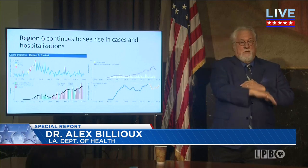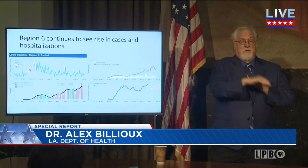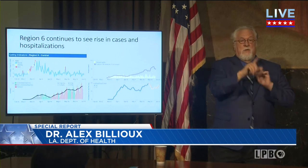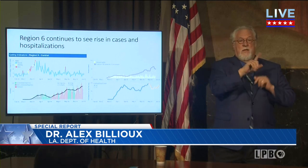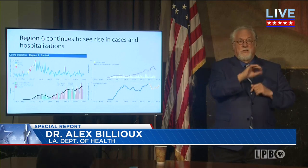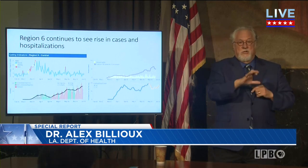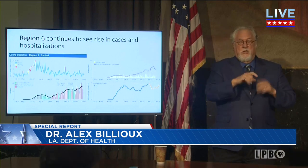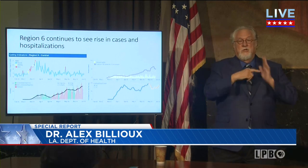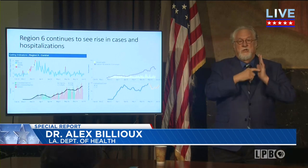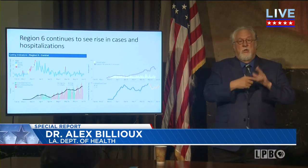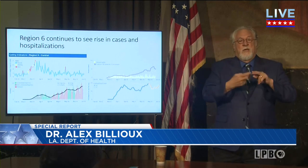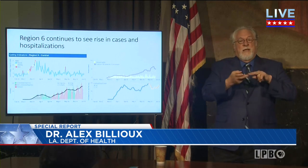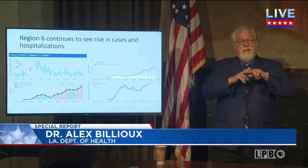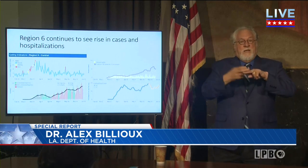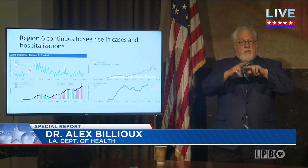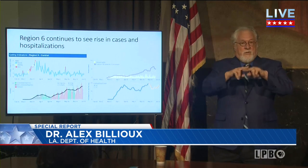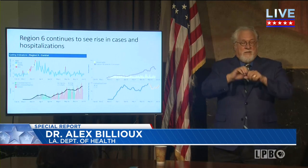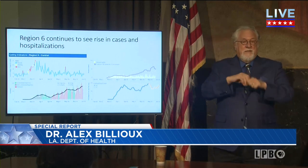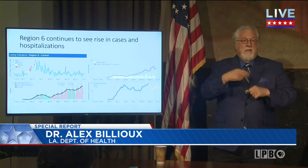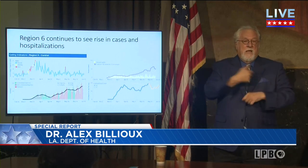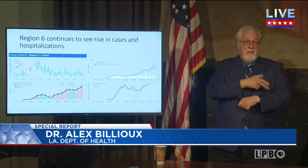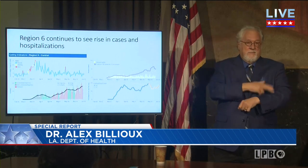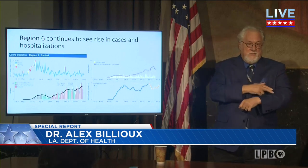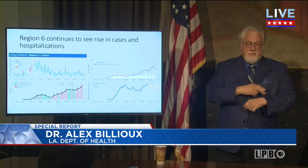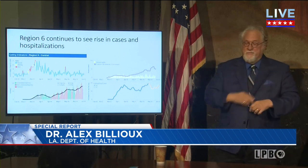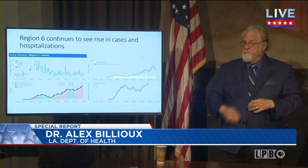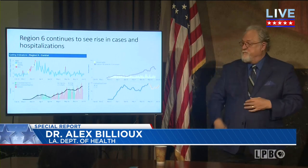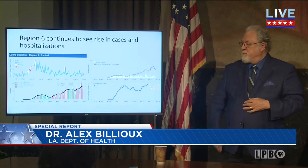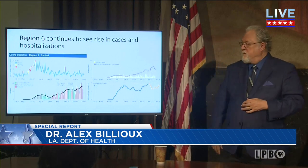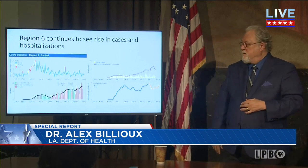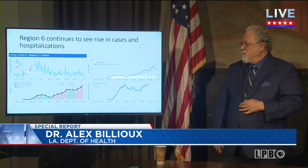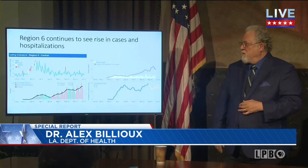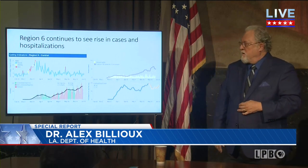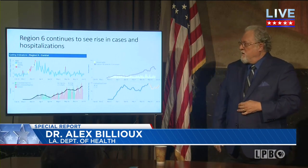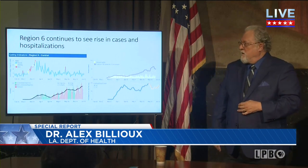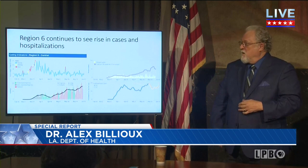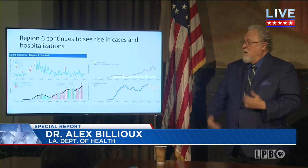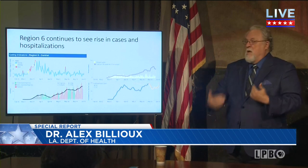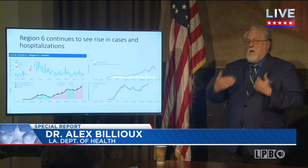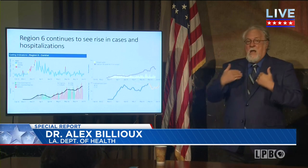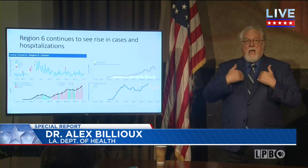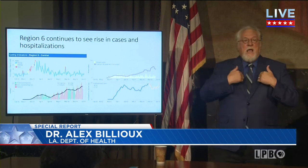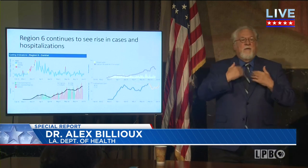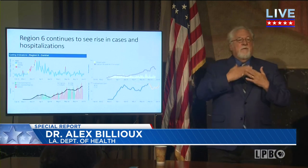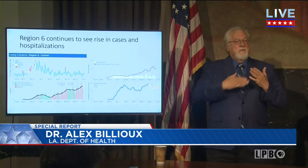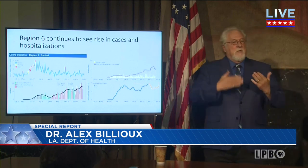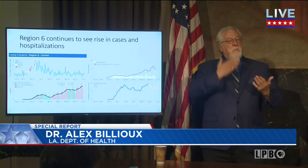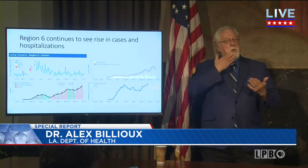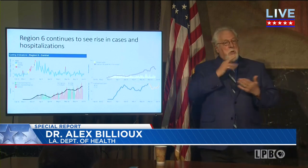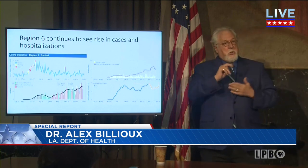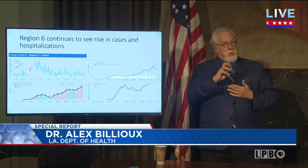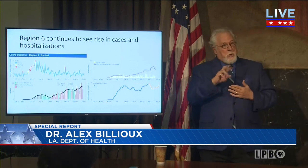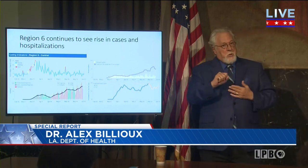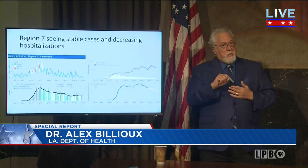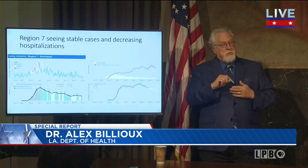OVER ALL. REGIONS 45 AND 6 THE DIAGONAL SWATH IN THE MIDDLE OF THE STATE